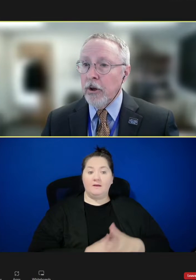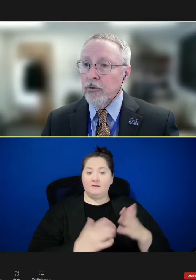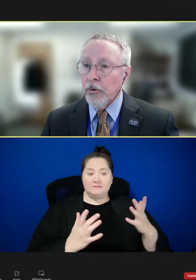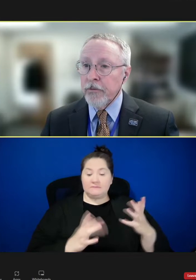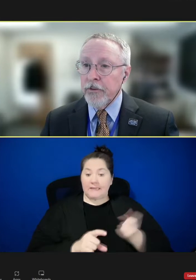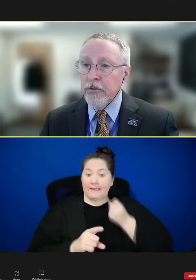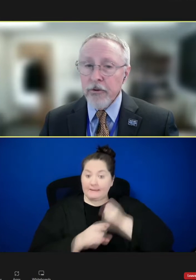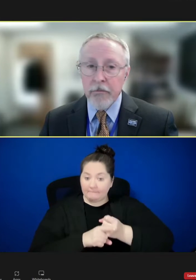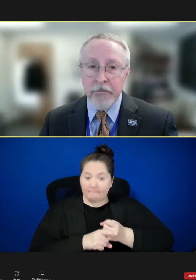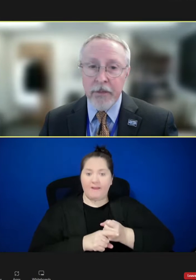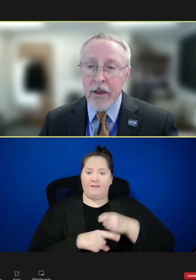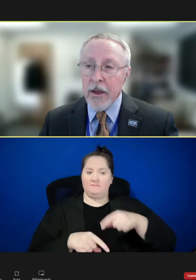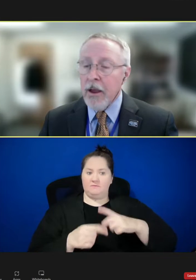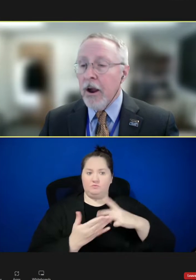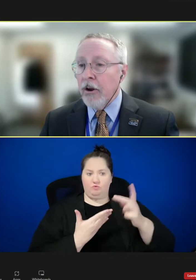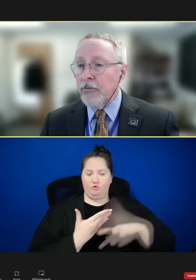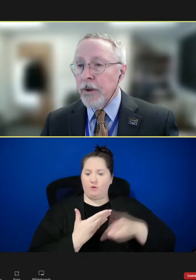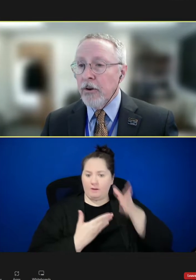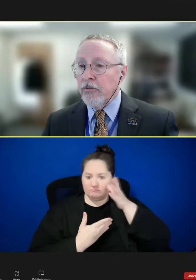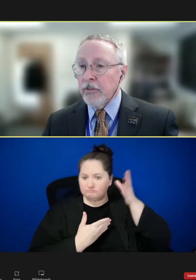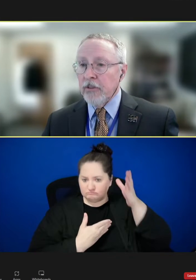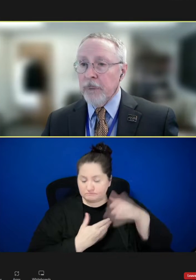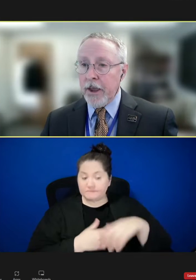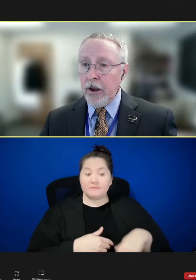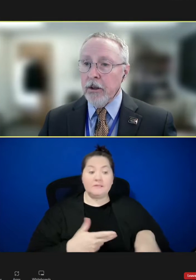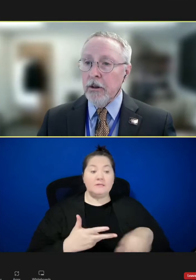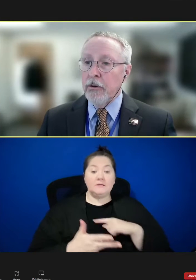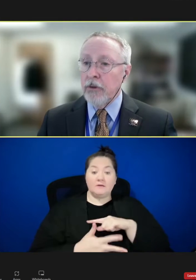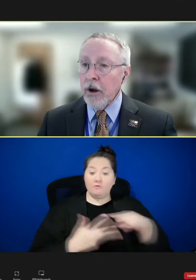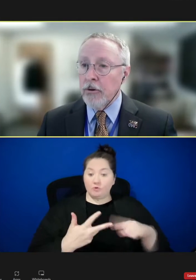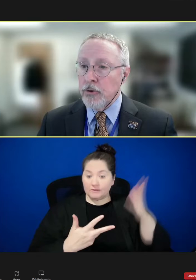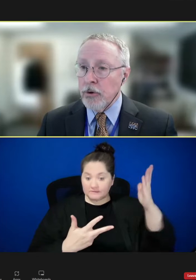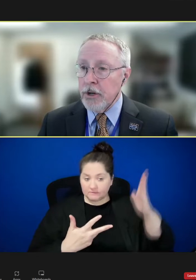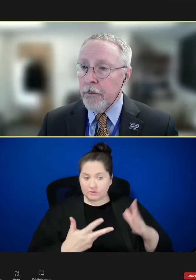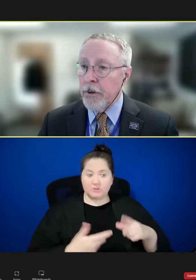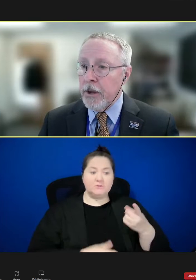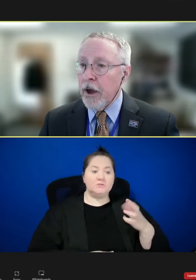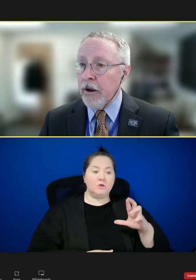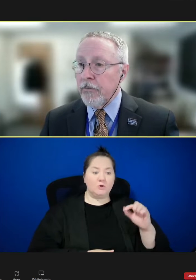look toward the future. Our speakers in this panel include Dr. Georgina Peacock from the